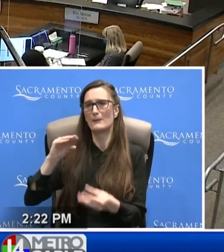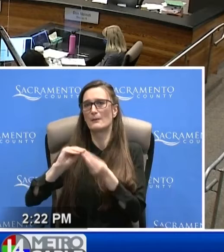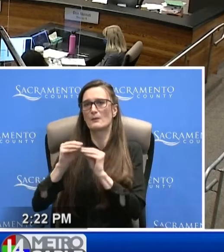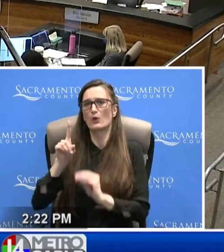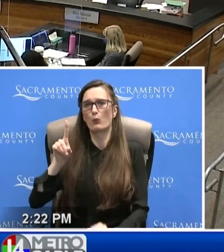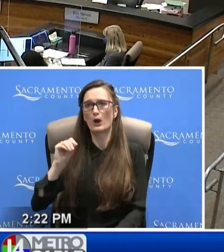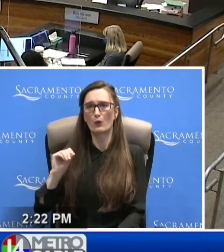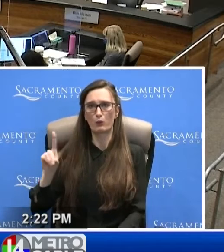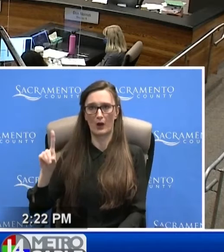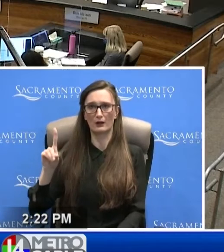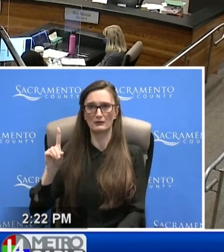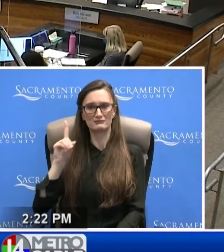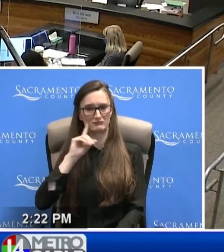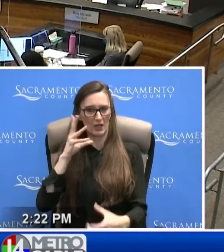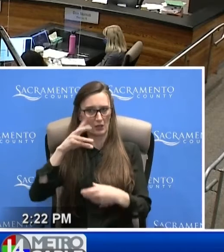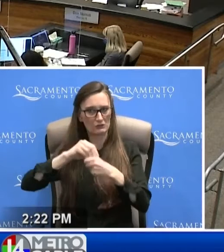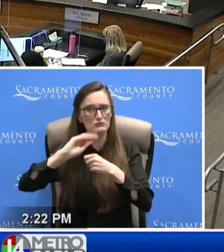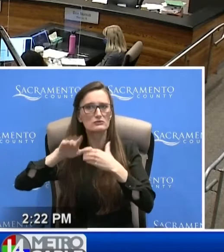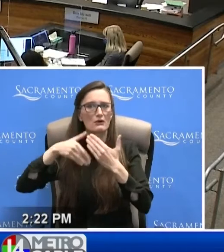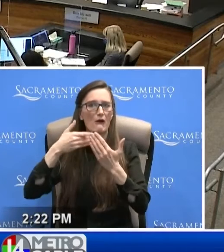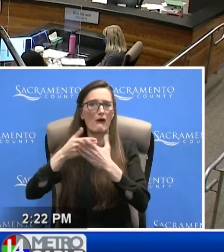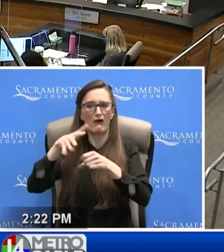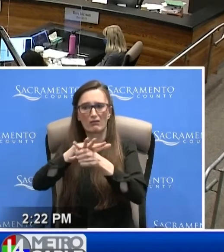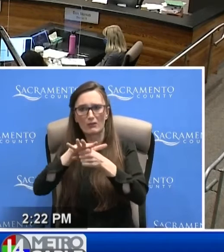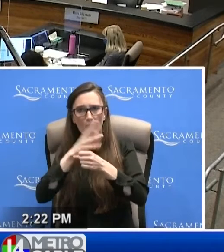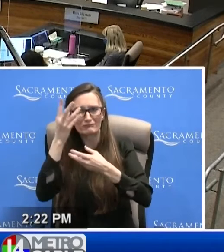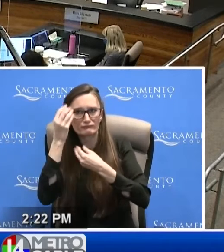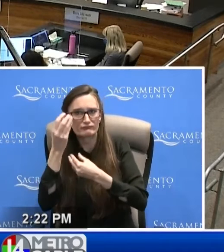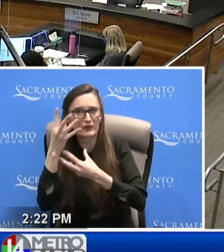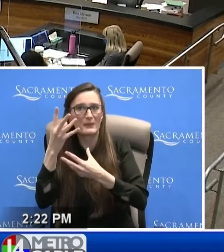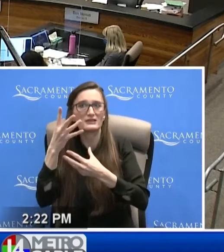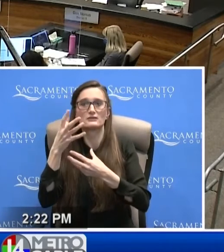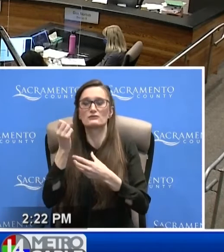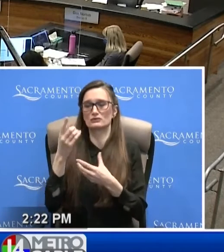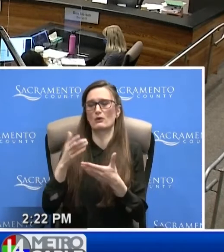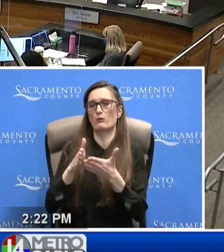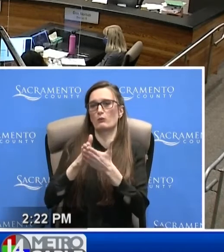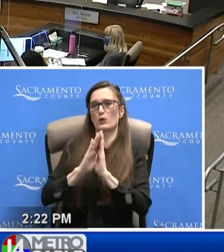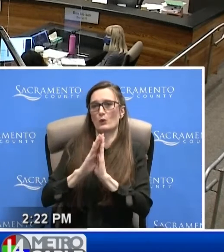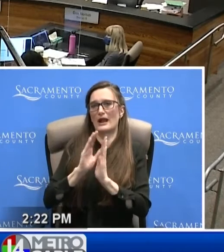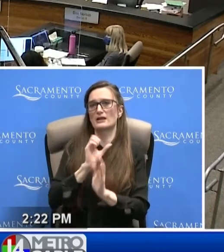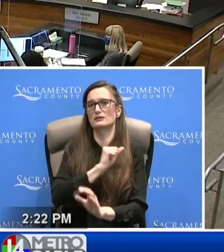And also moving forward, I would request that the Board of Supervisors adopt an independent